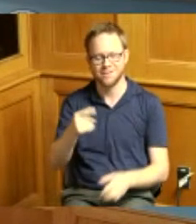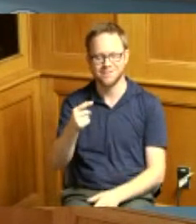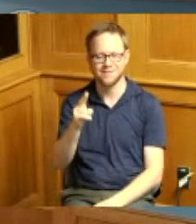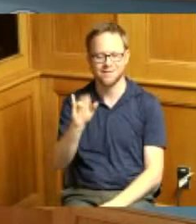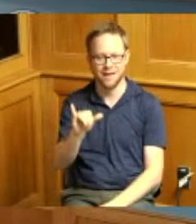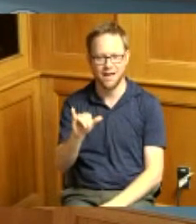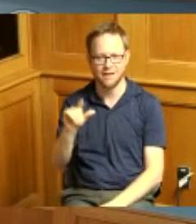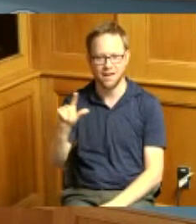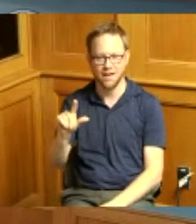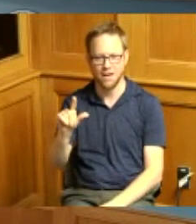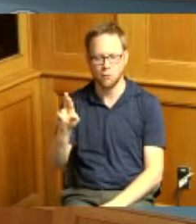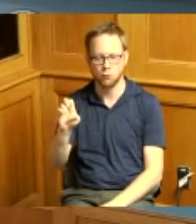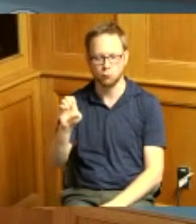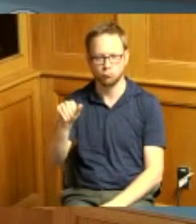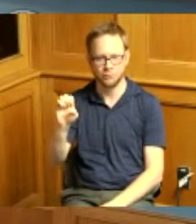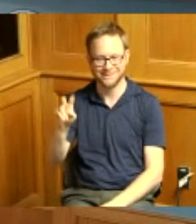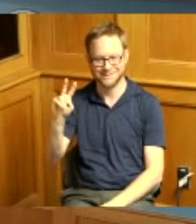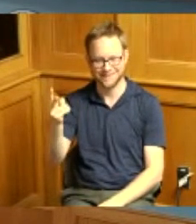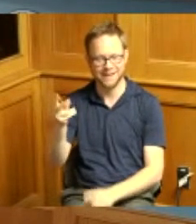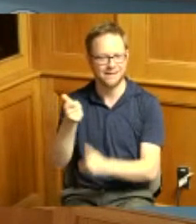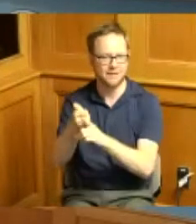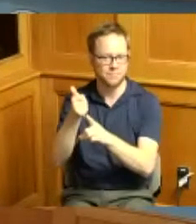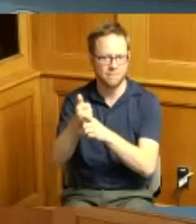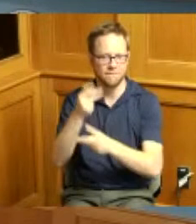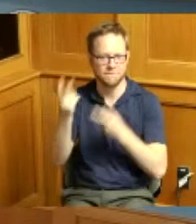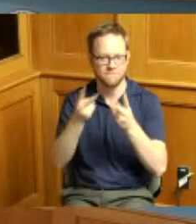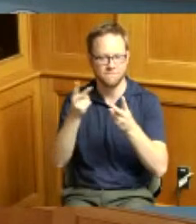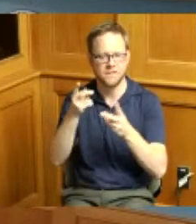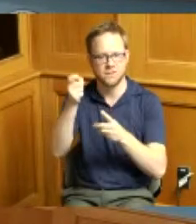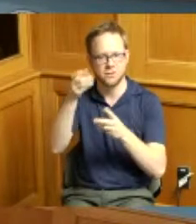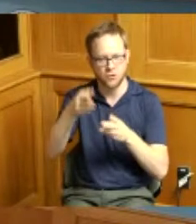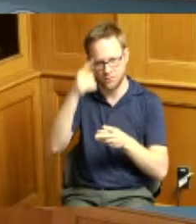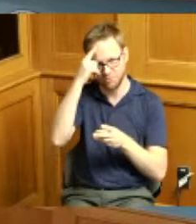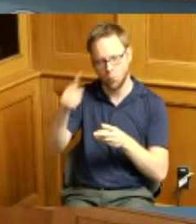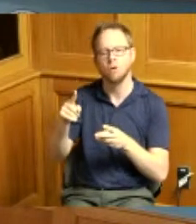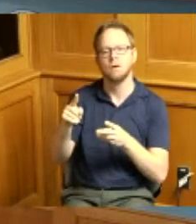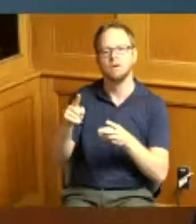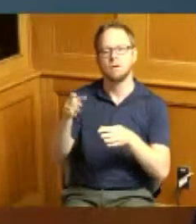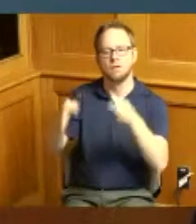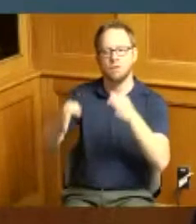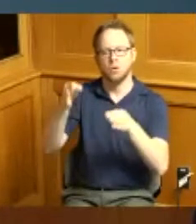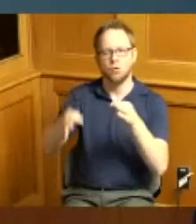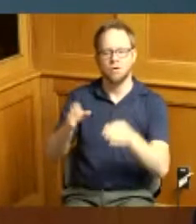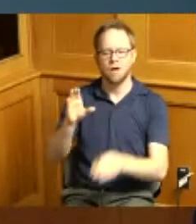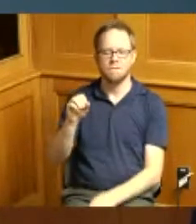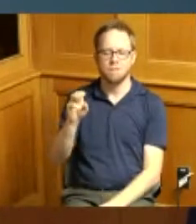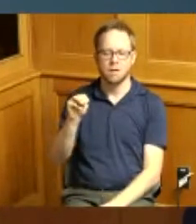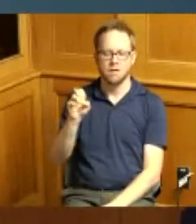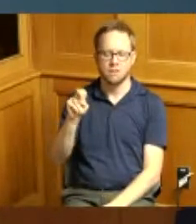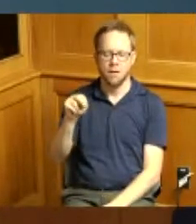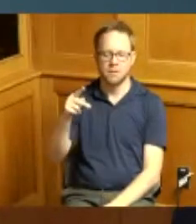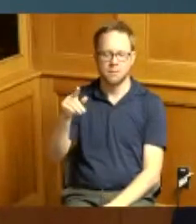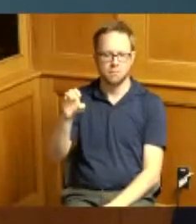visiting judge court of common pleas I'd like to make a motion to adopt this resolution second